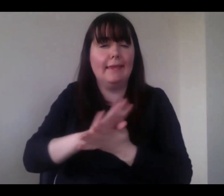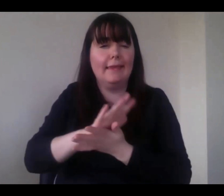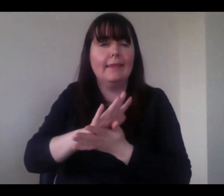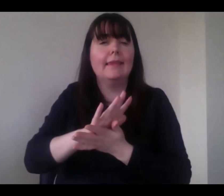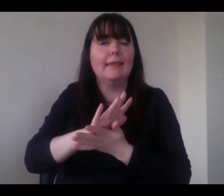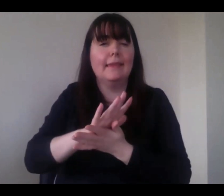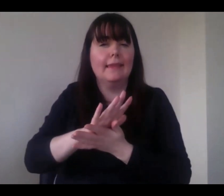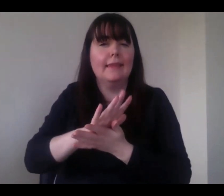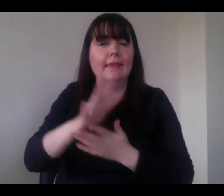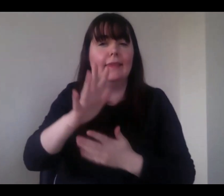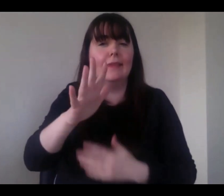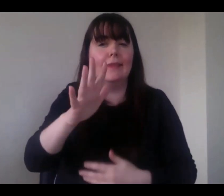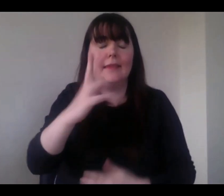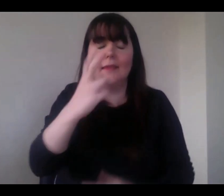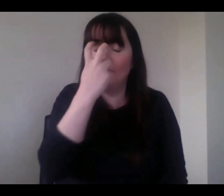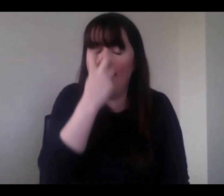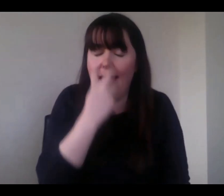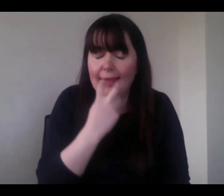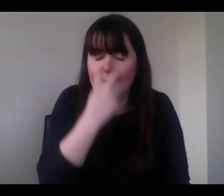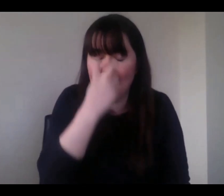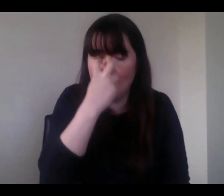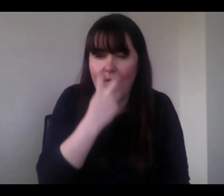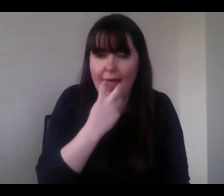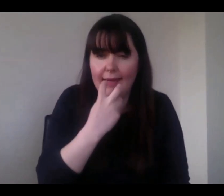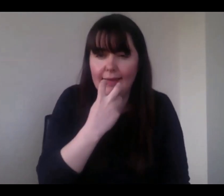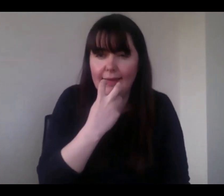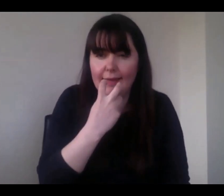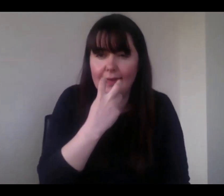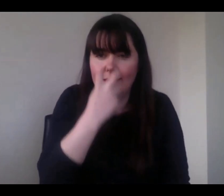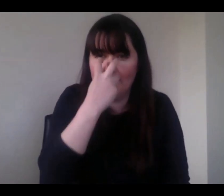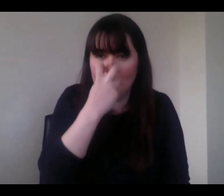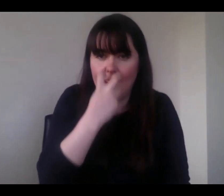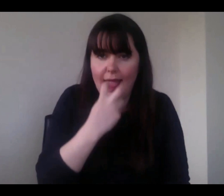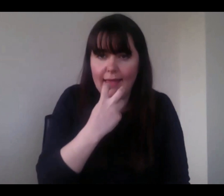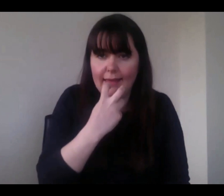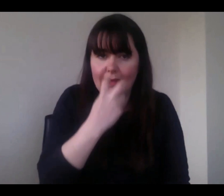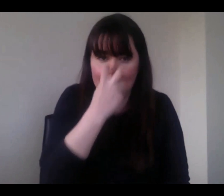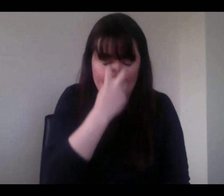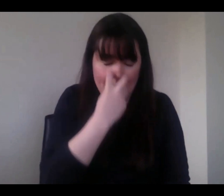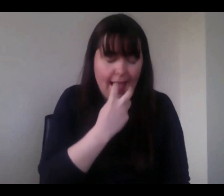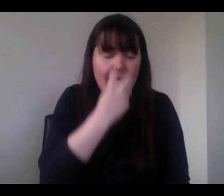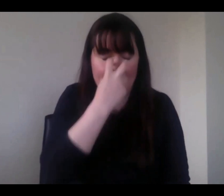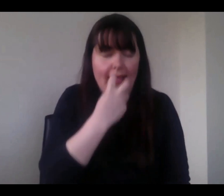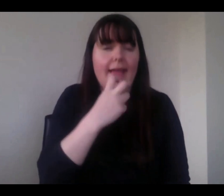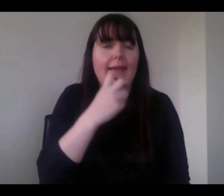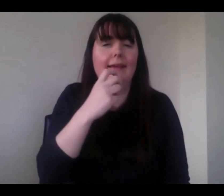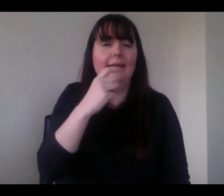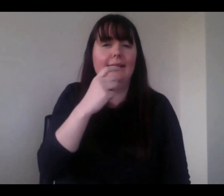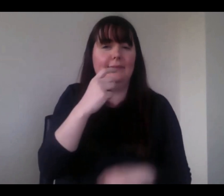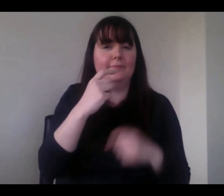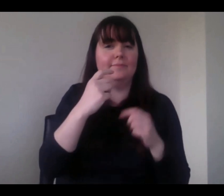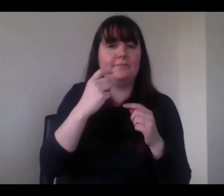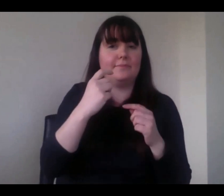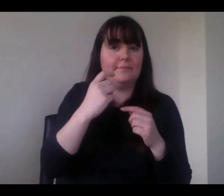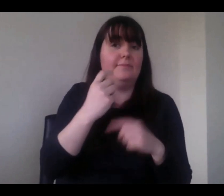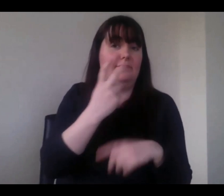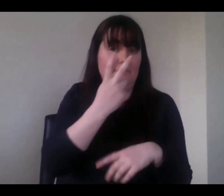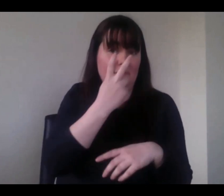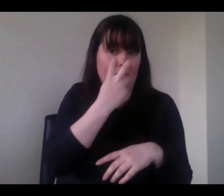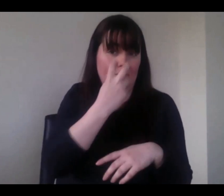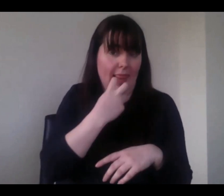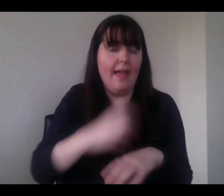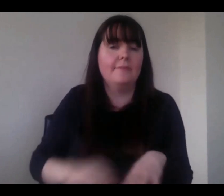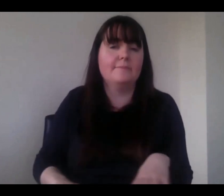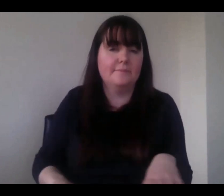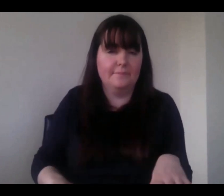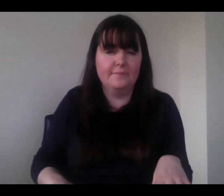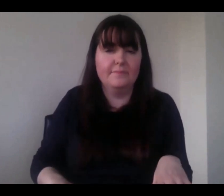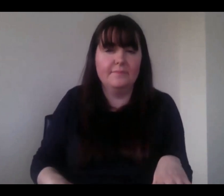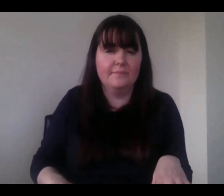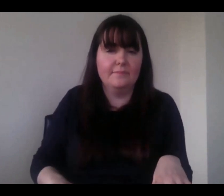and the women's sign for black is this. So, we littered any translations of the play,